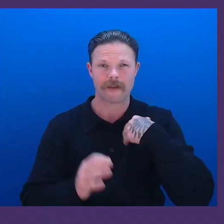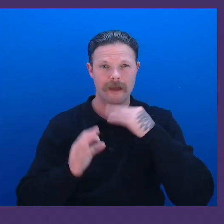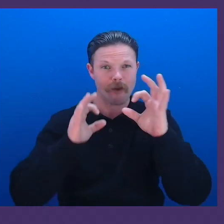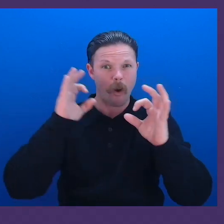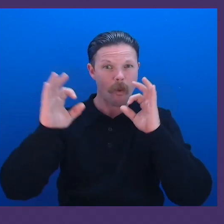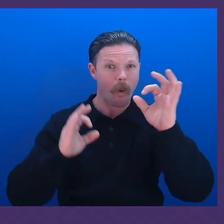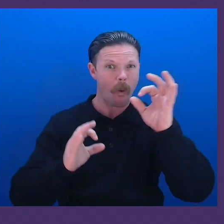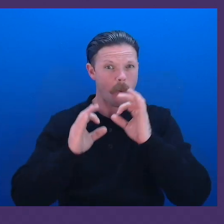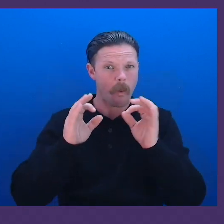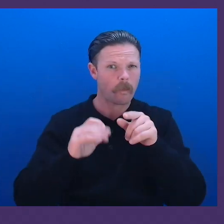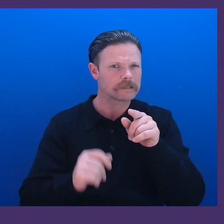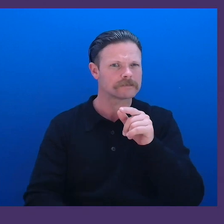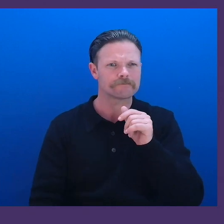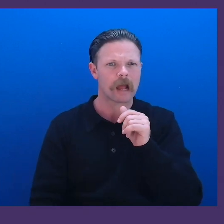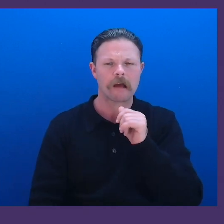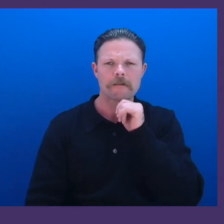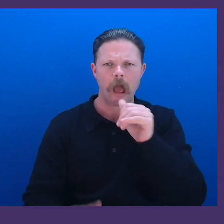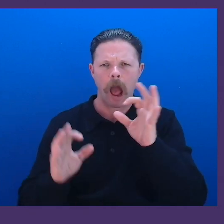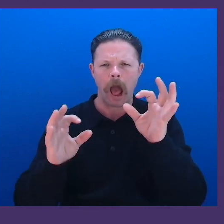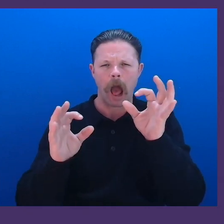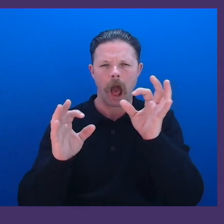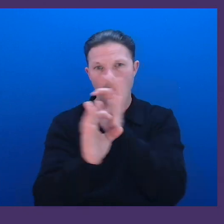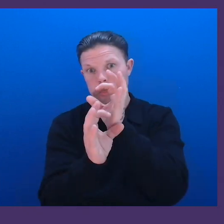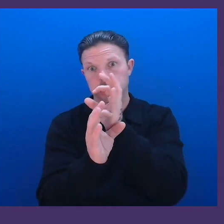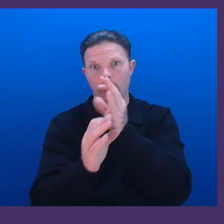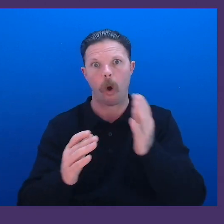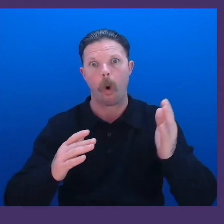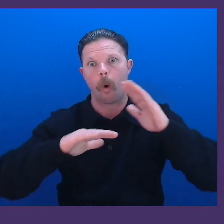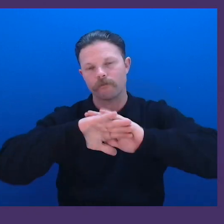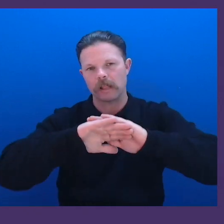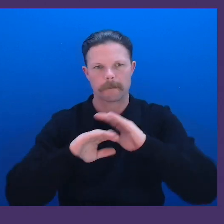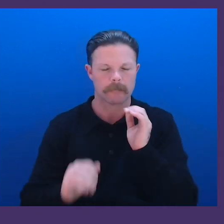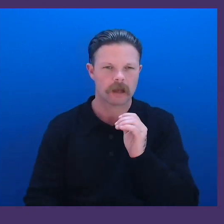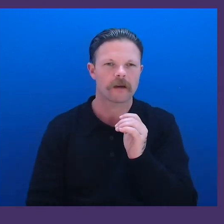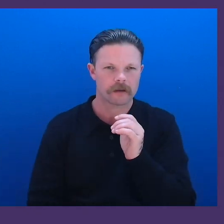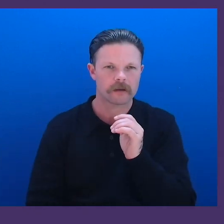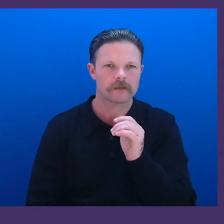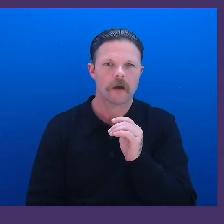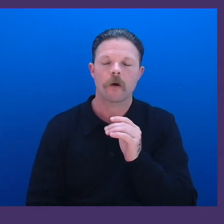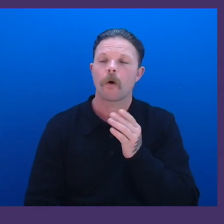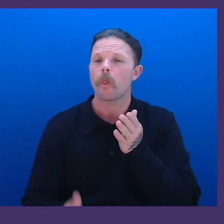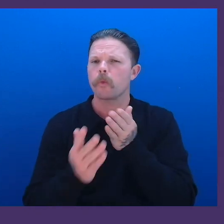While we worked over the past years on the AI applications,